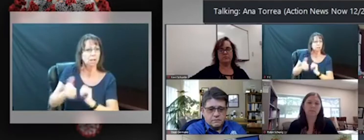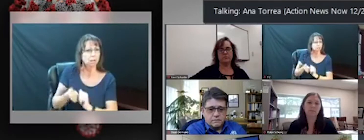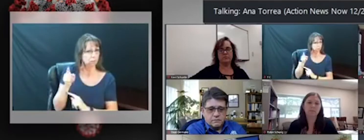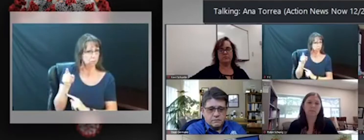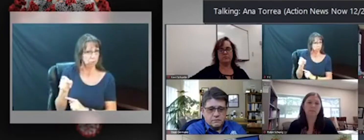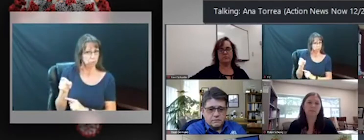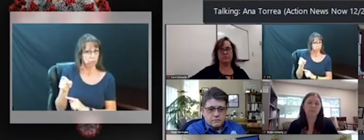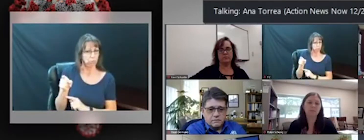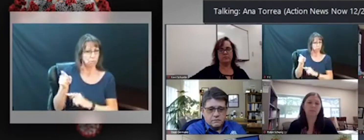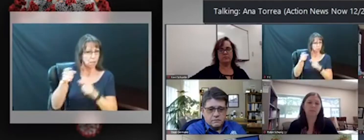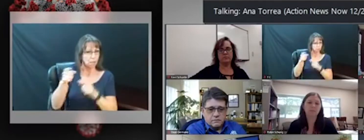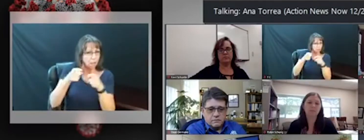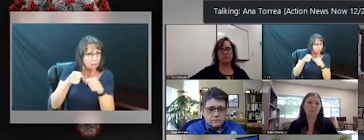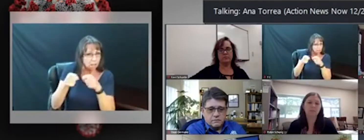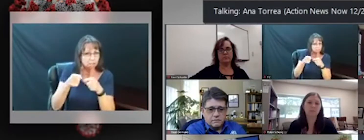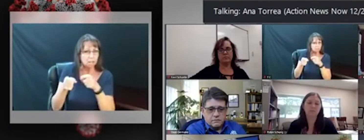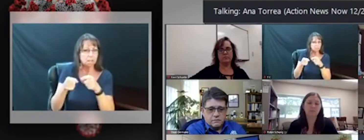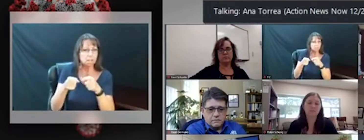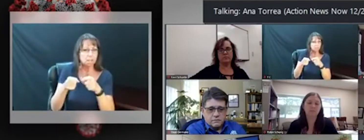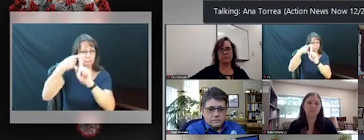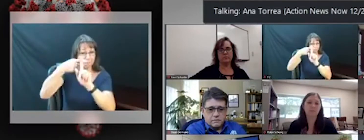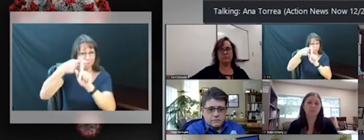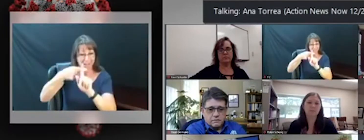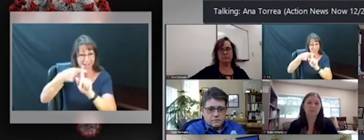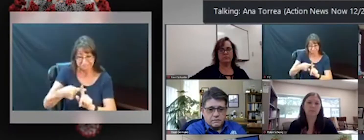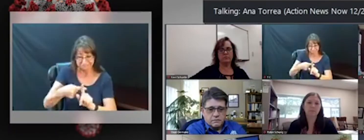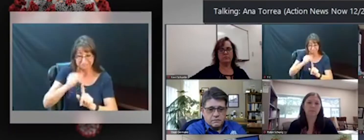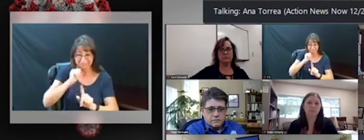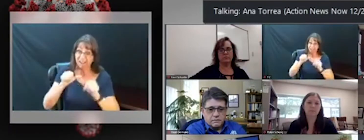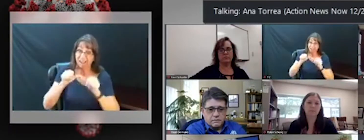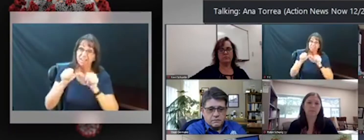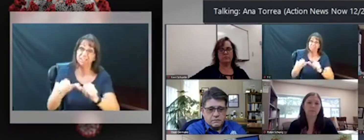it doesn't grow? We're already seeing over 100 cases linked to them.